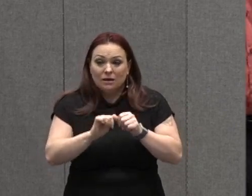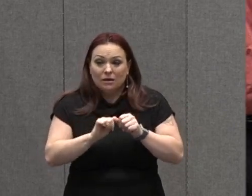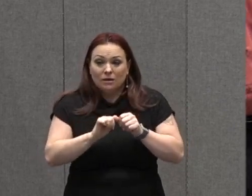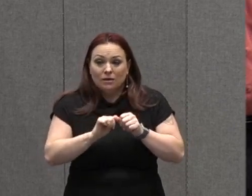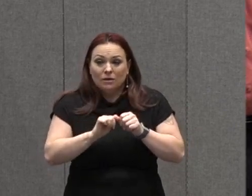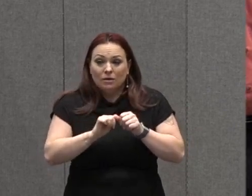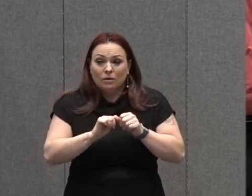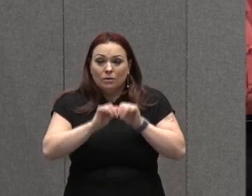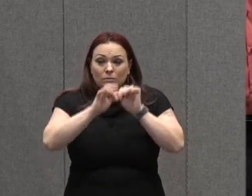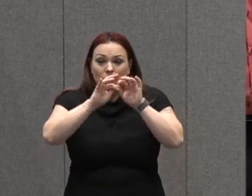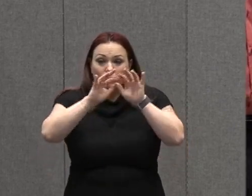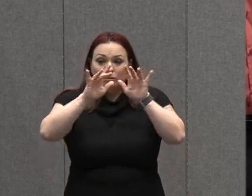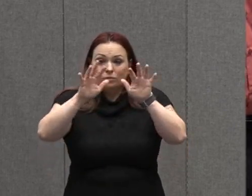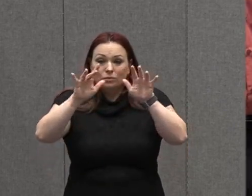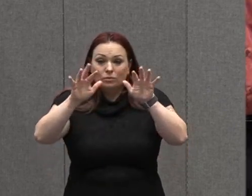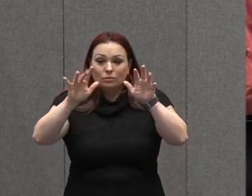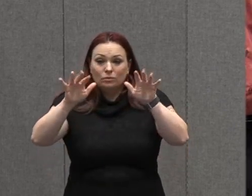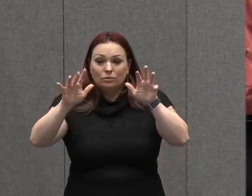like this thhhhhhhhhhhhhhhhhhh.